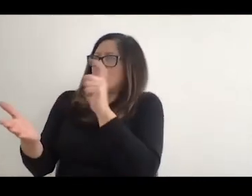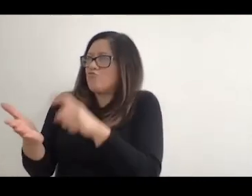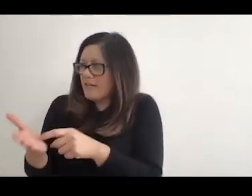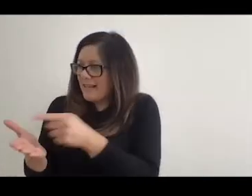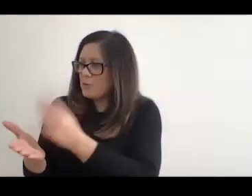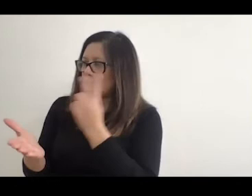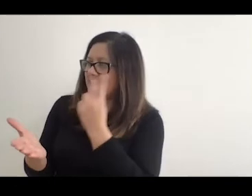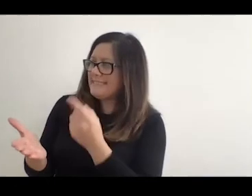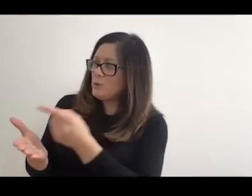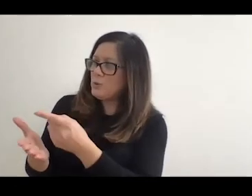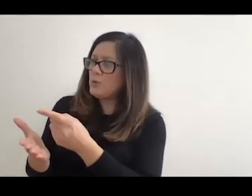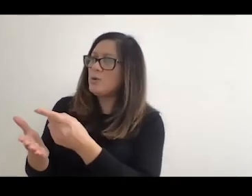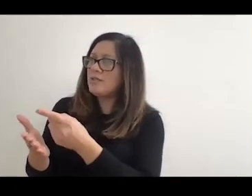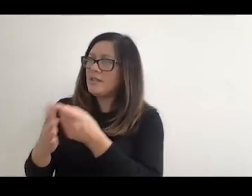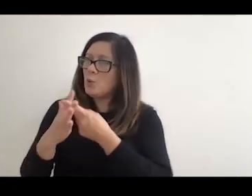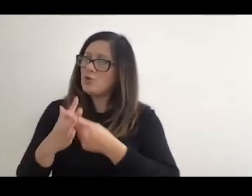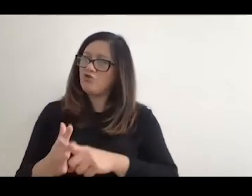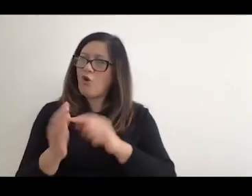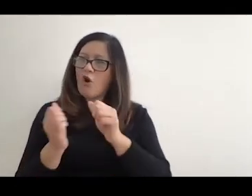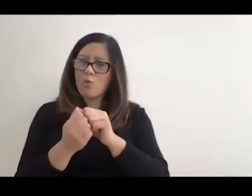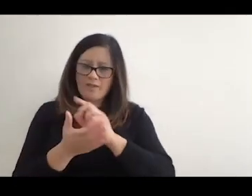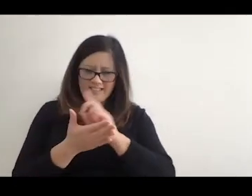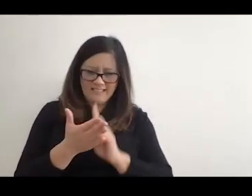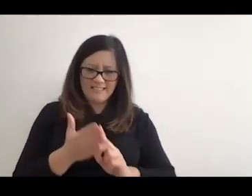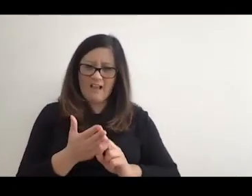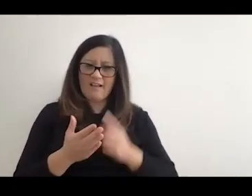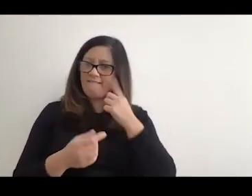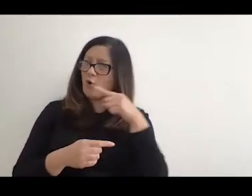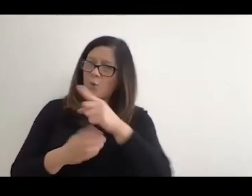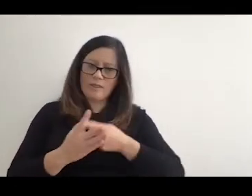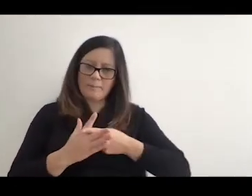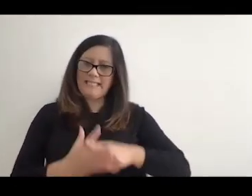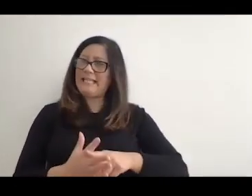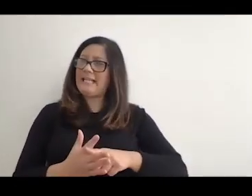design principles for you at the beginning of the process. We're not going to wait until